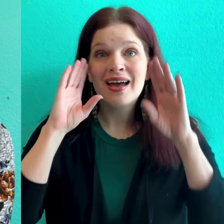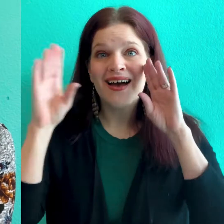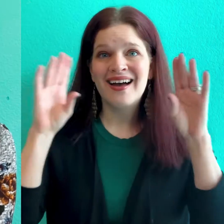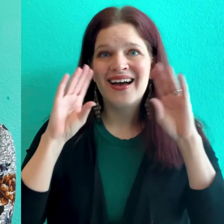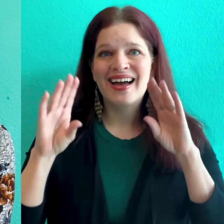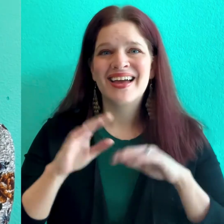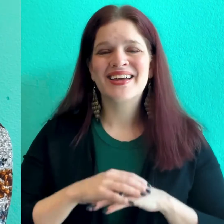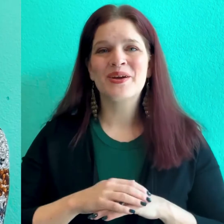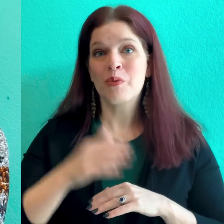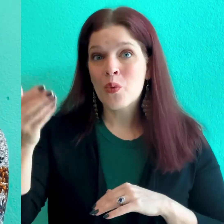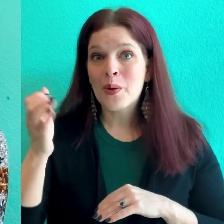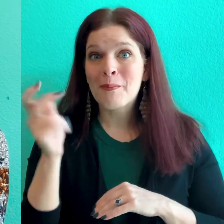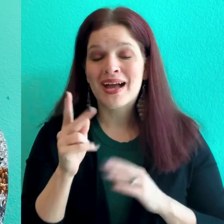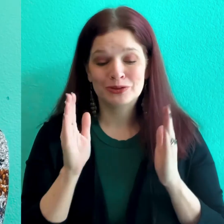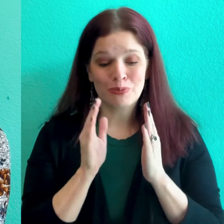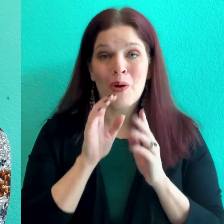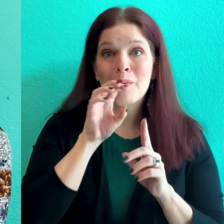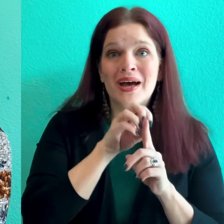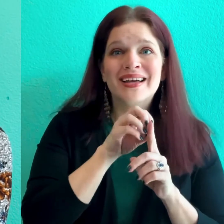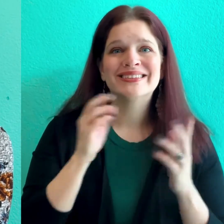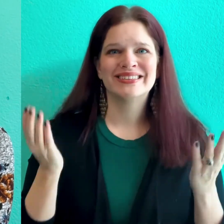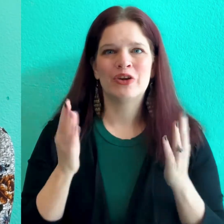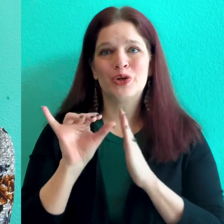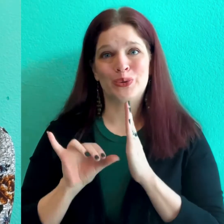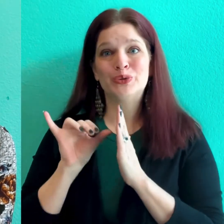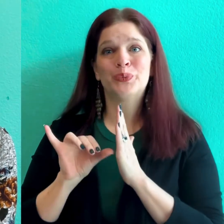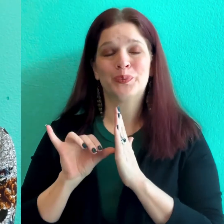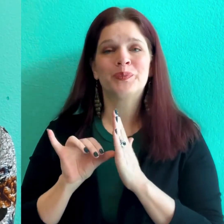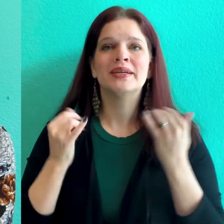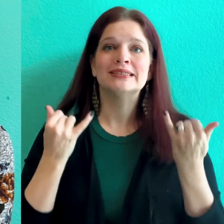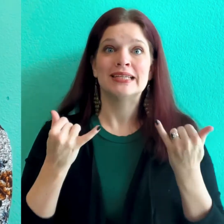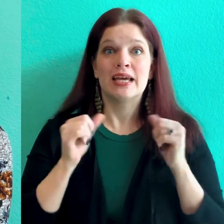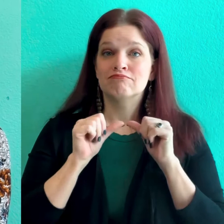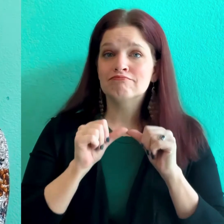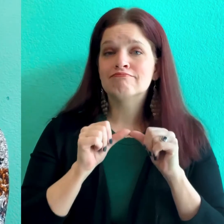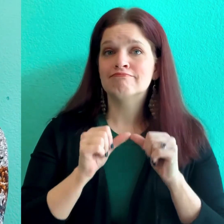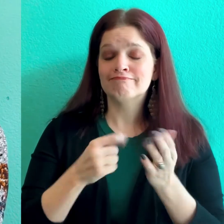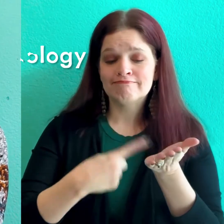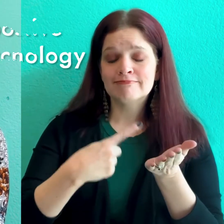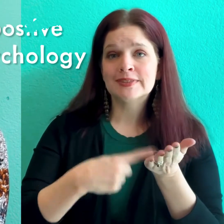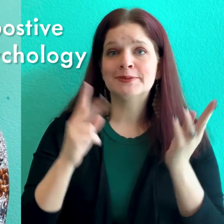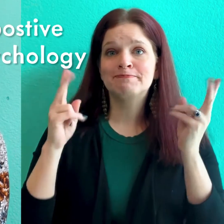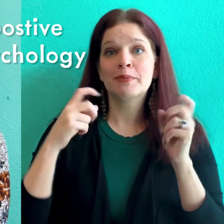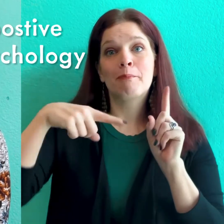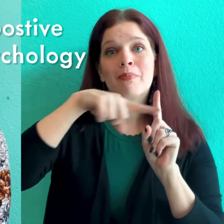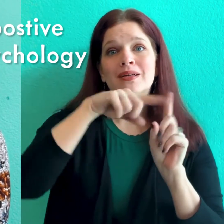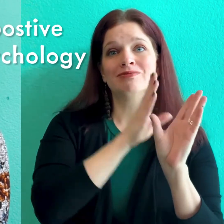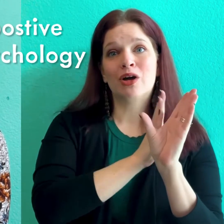Hey, everyone. Welcome back to Small Bites here on YouTube. Today, we are continuing our series on positive psychology.